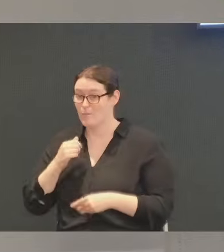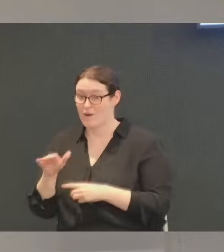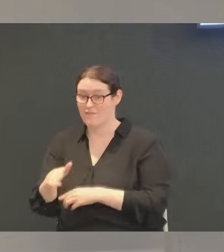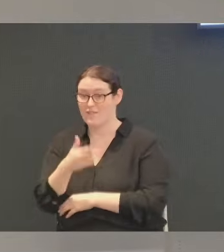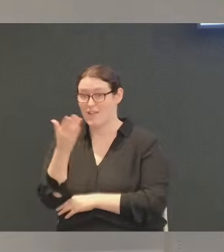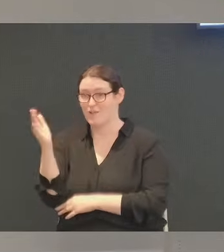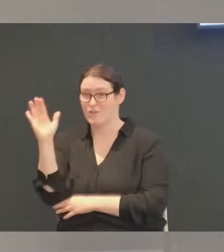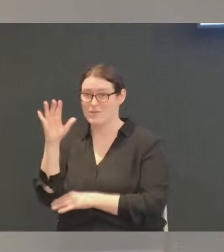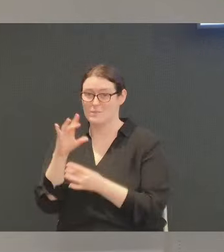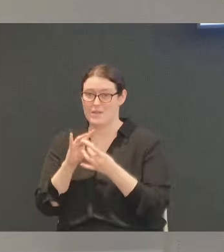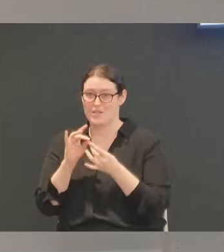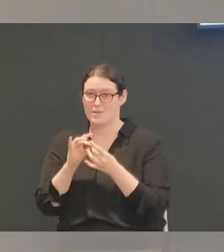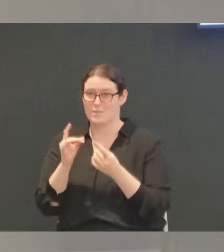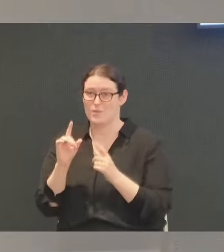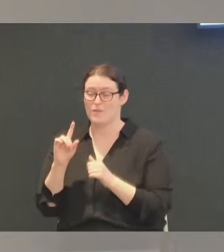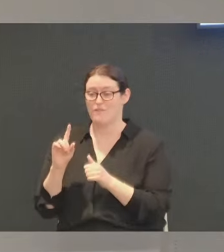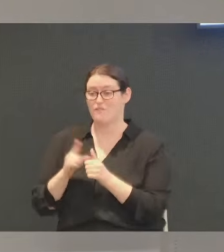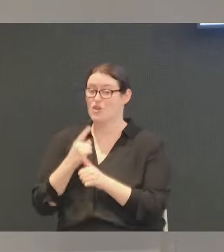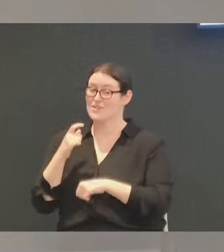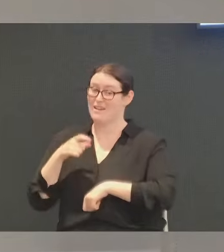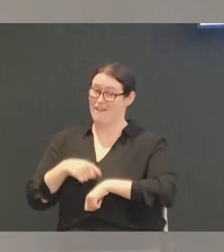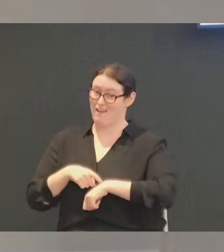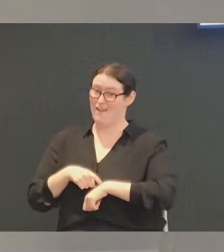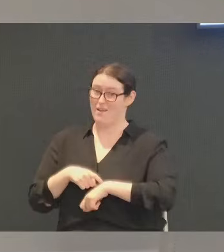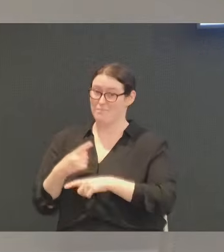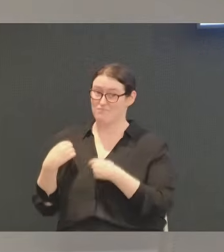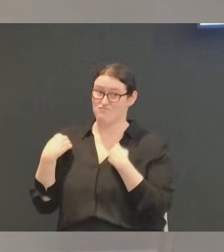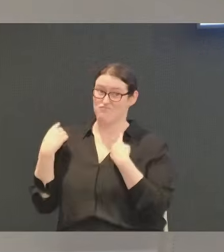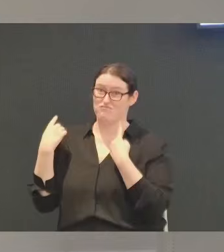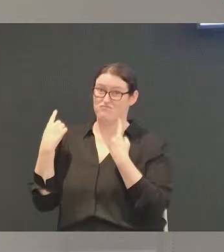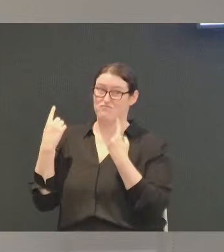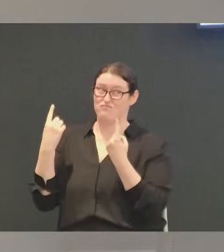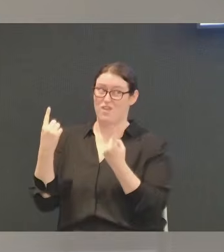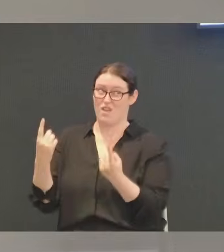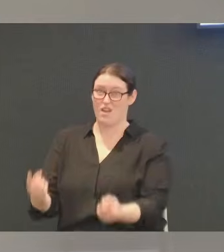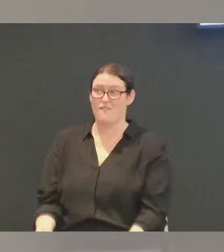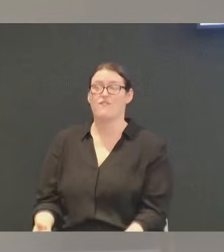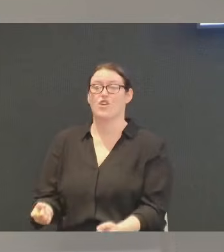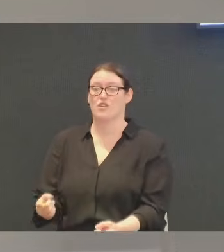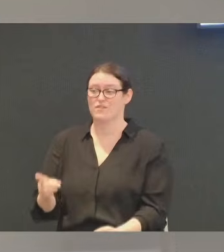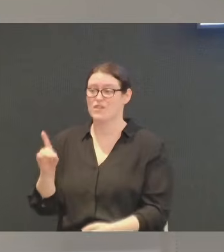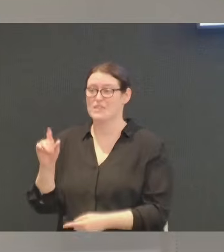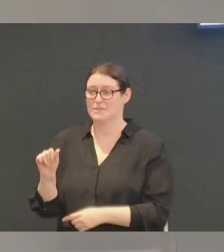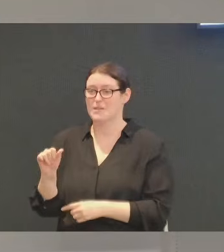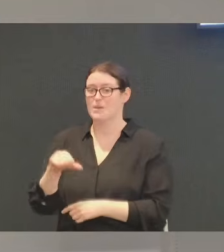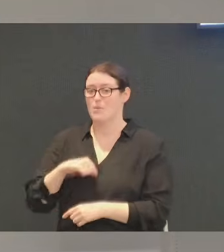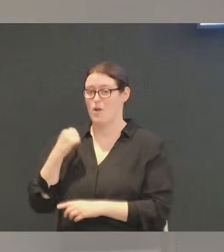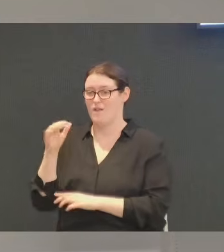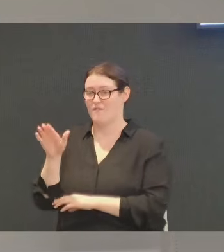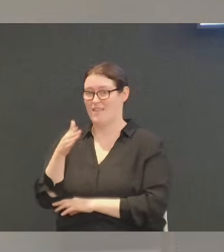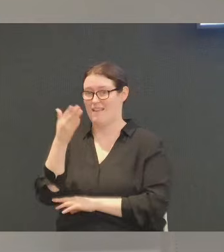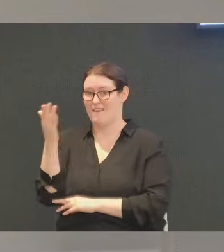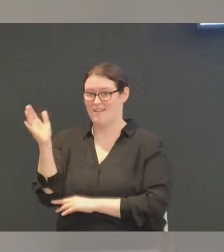mentioned earlier but it was our first time ever having a flag raising for disability pride and